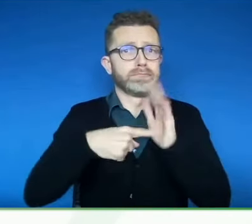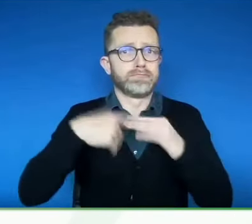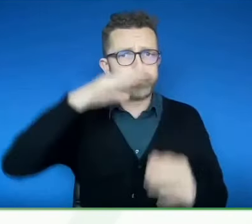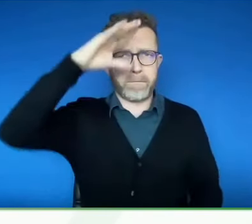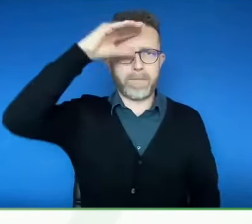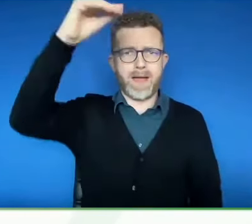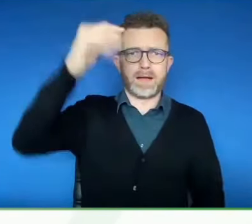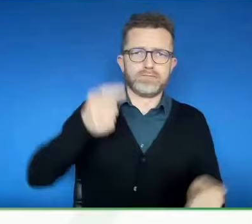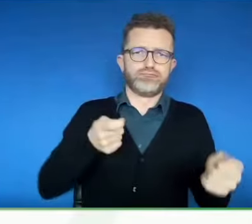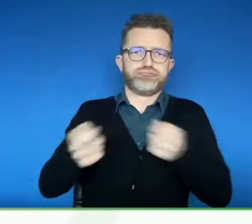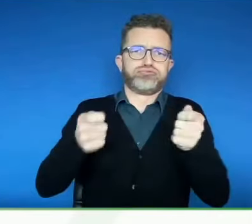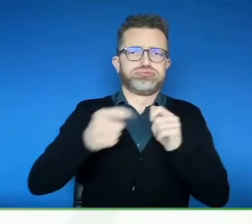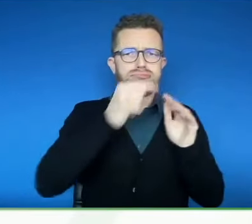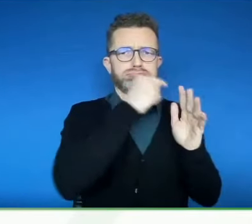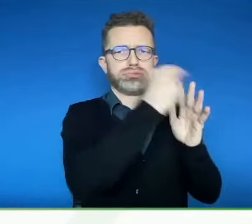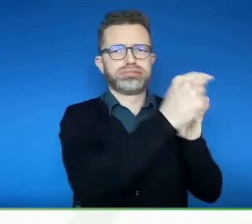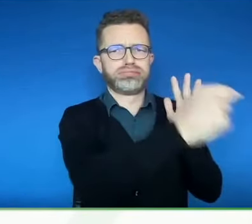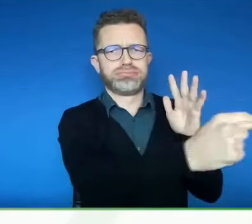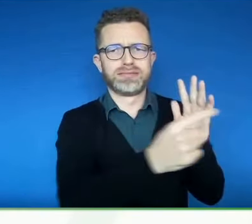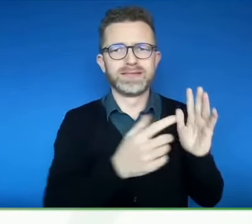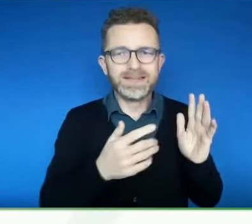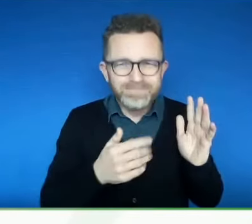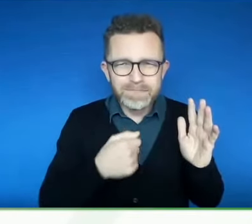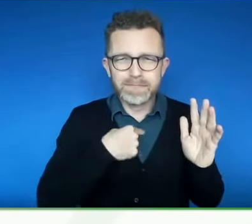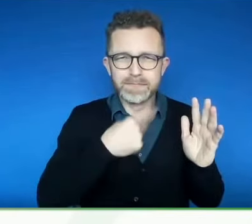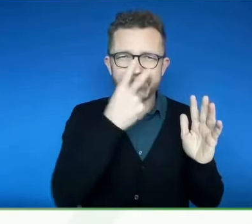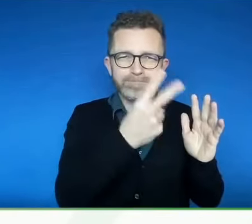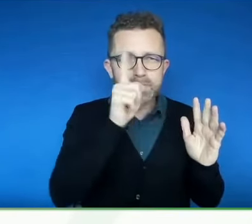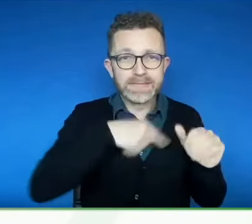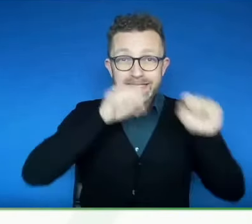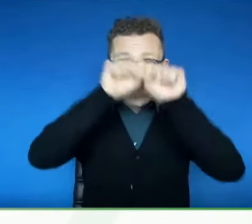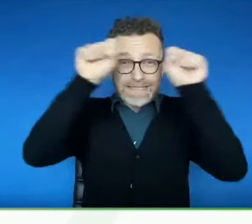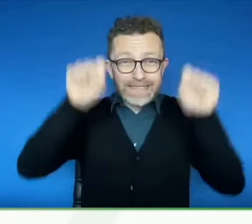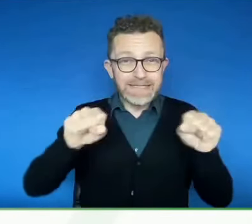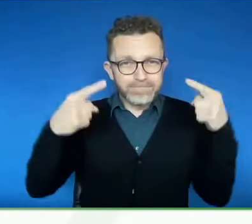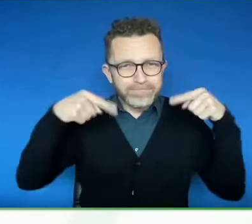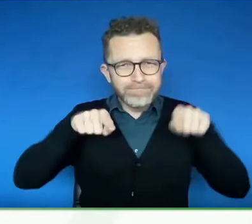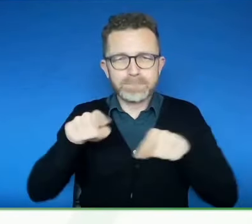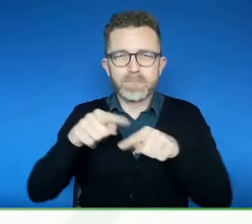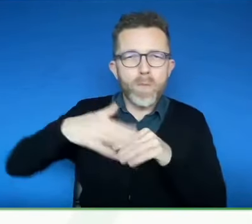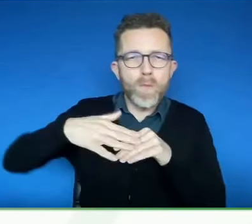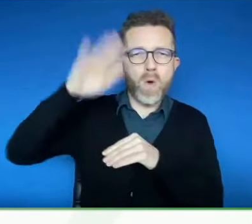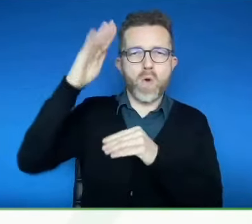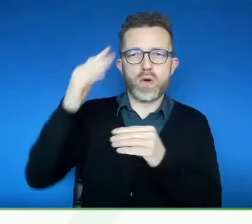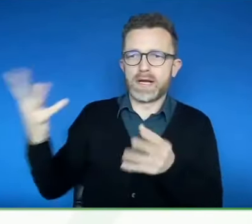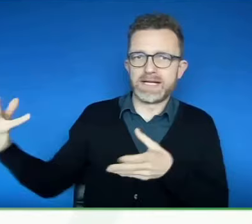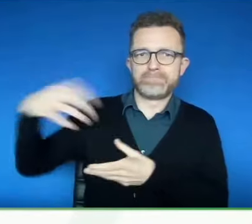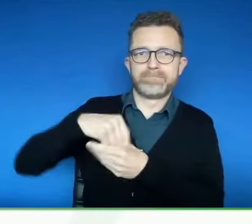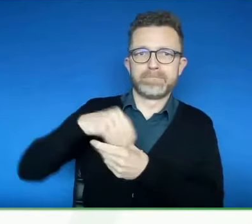made, follow-through into budgets, or decisions made at a local level.